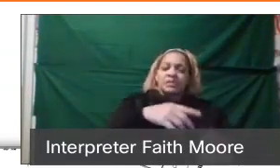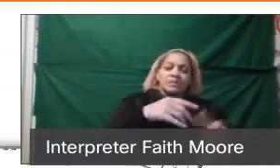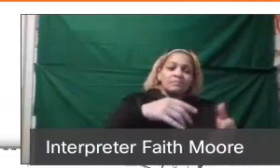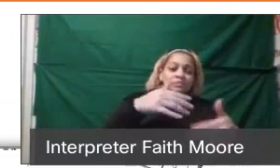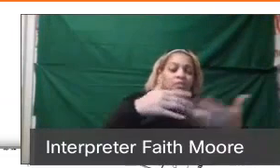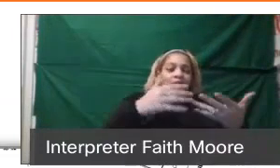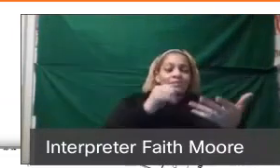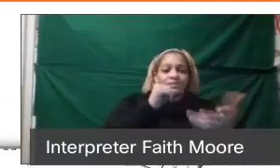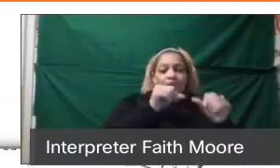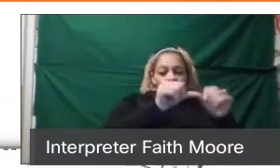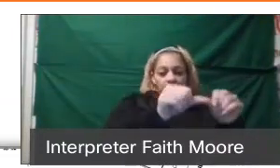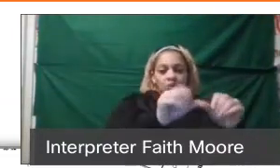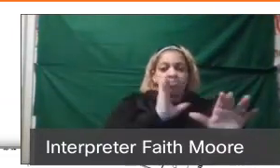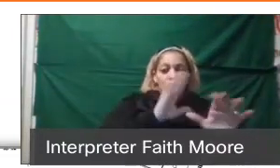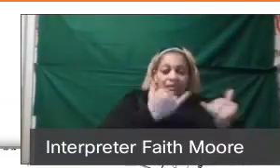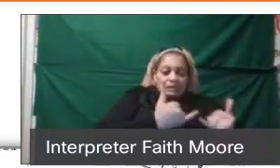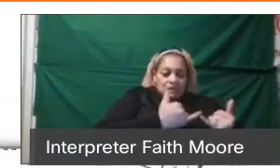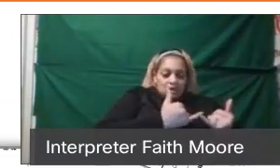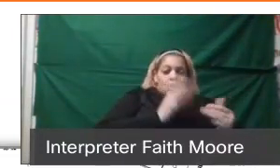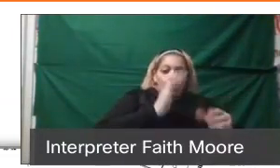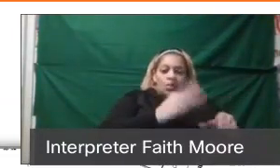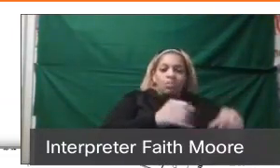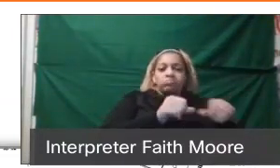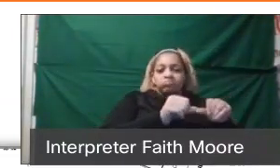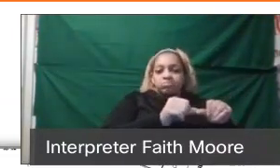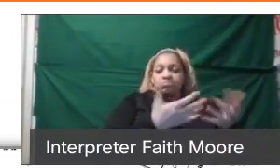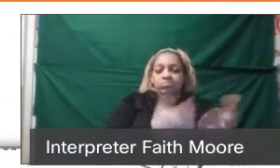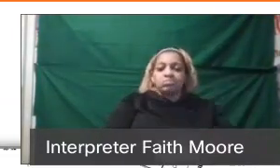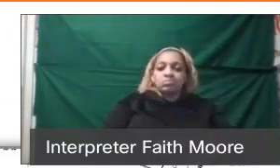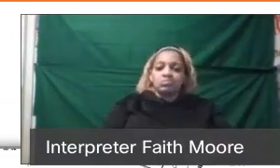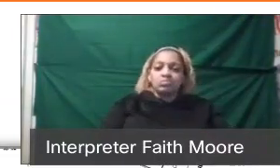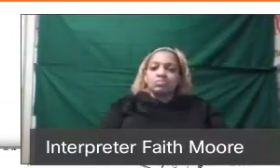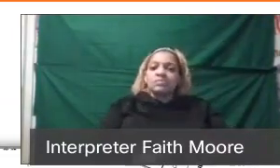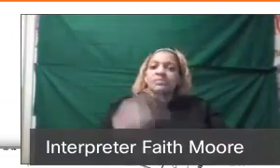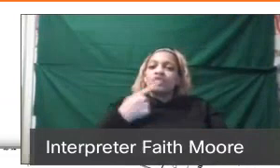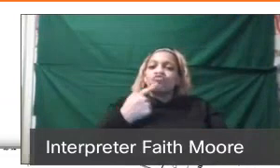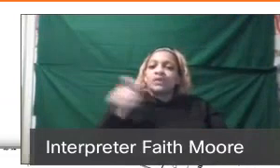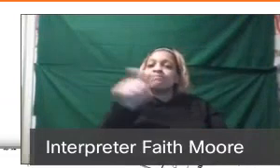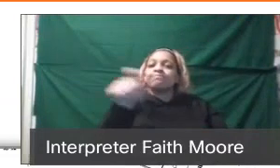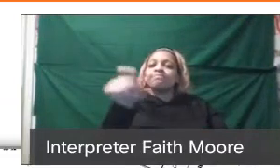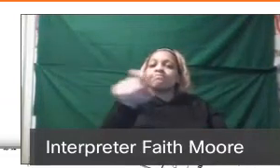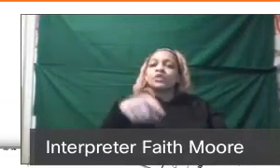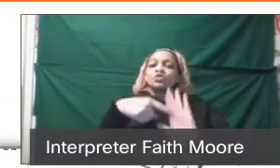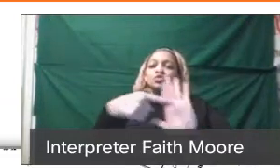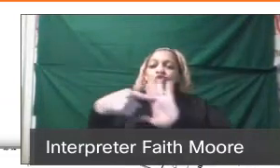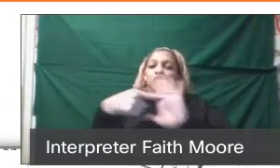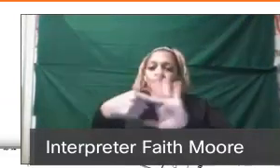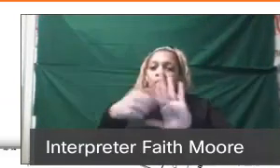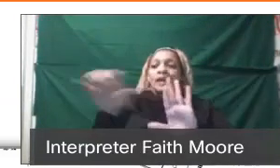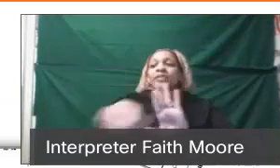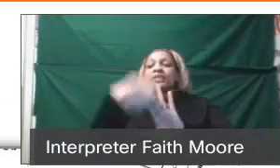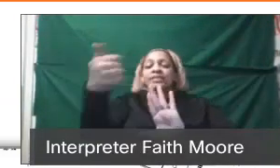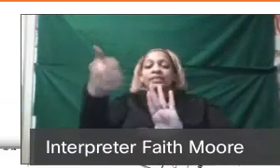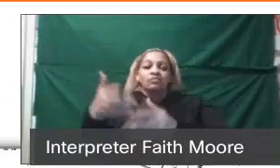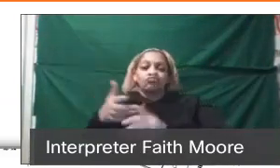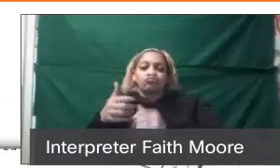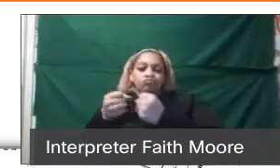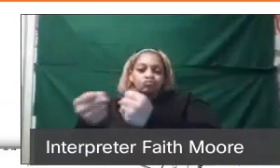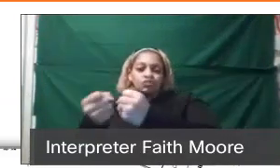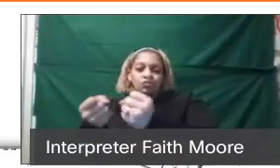I think it's great actually down here and then there's another driveway herb got to the North, which is.